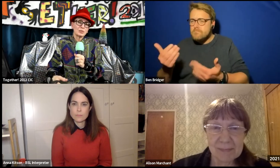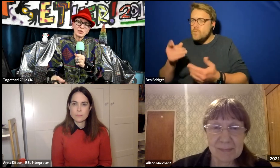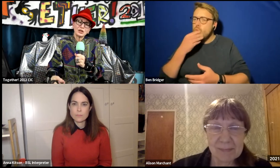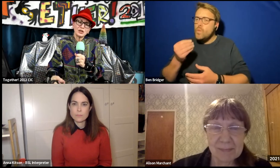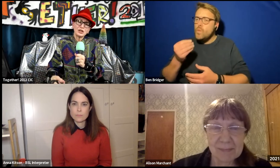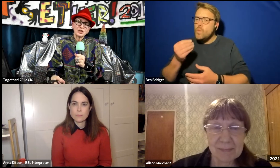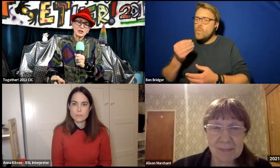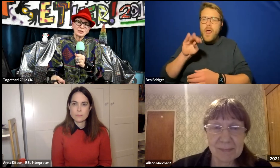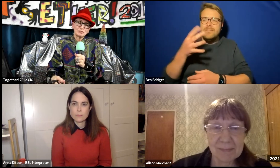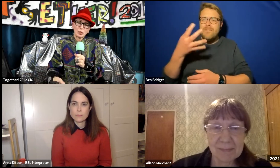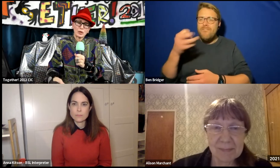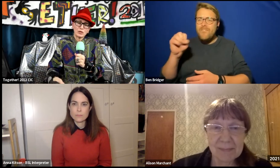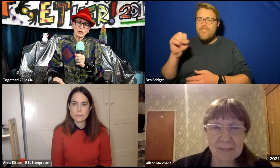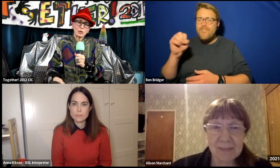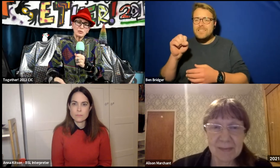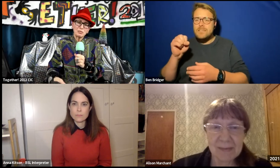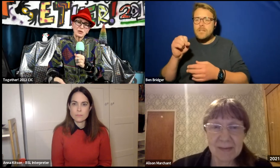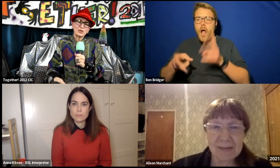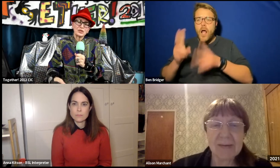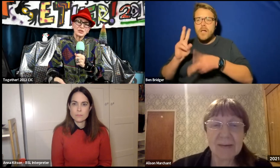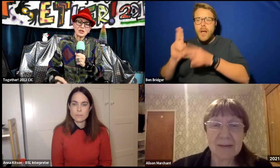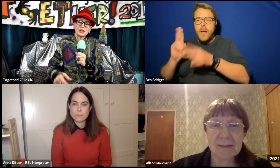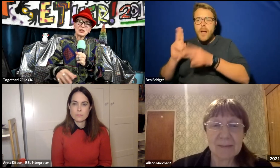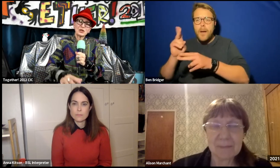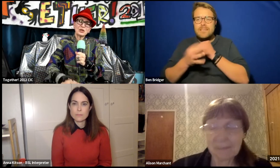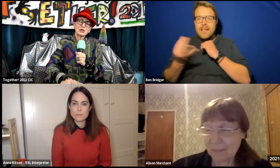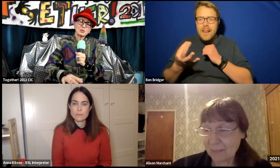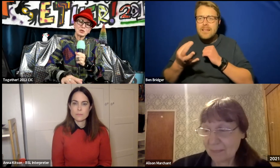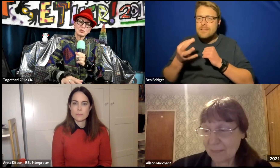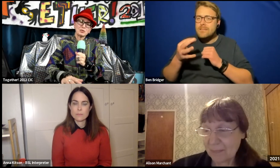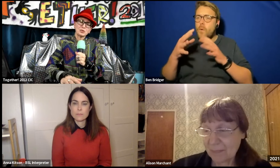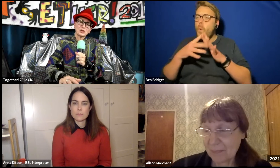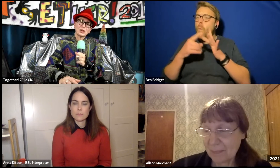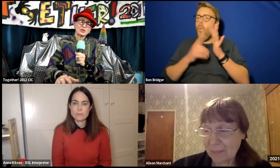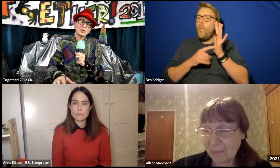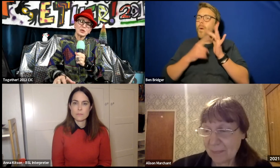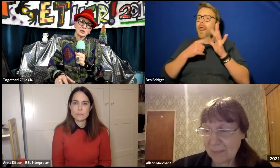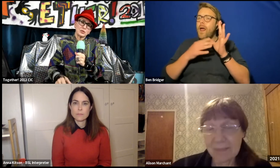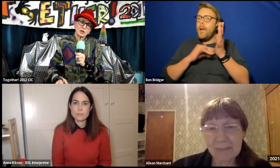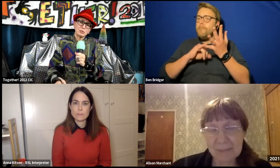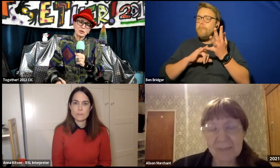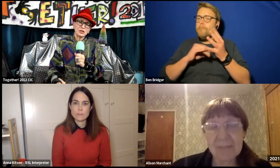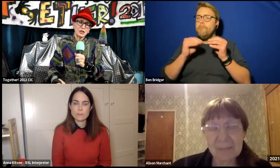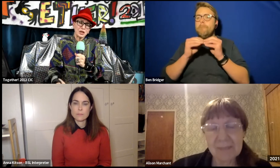technique, very William Burrows, lines of other people's stuff and lines off